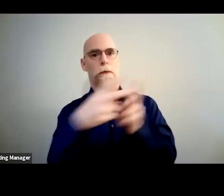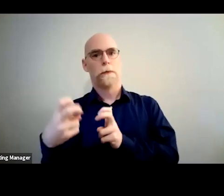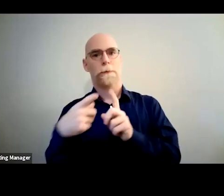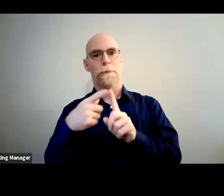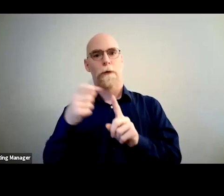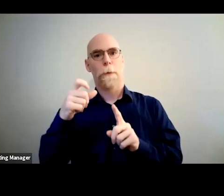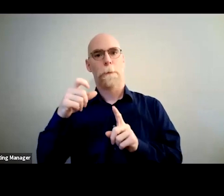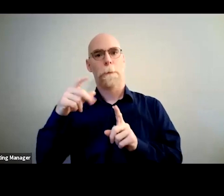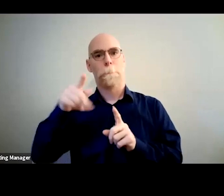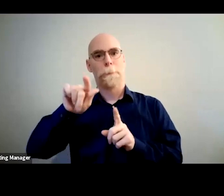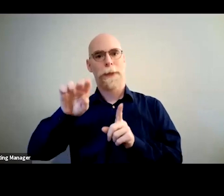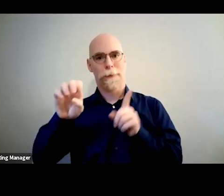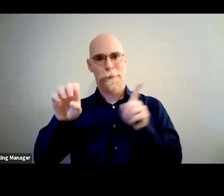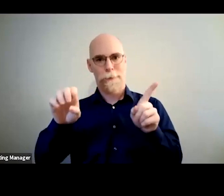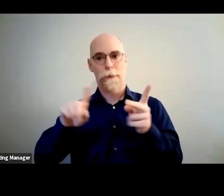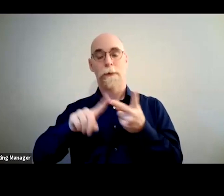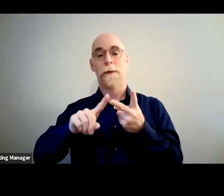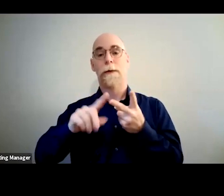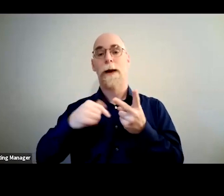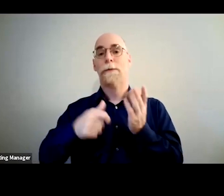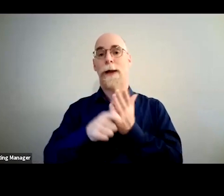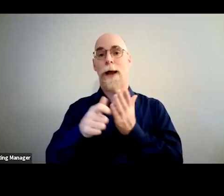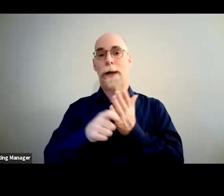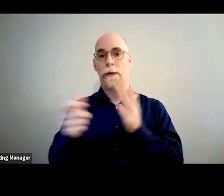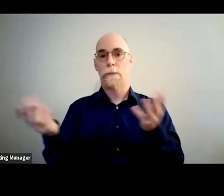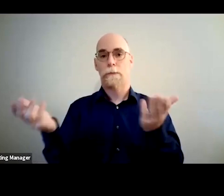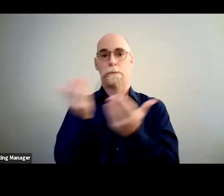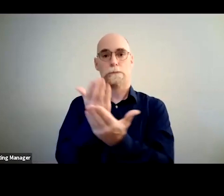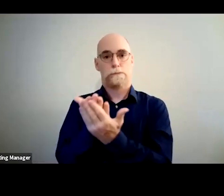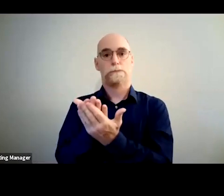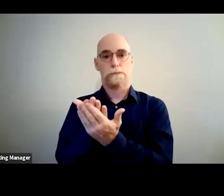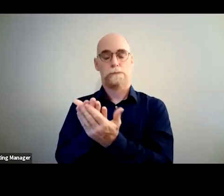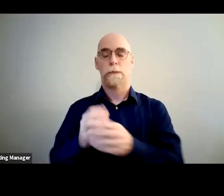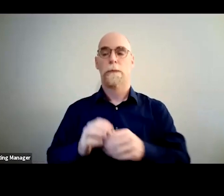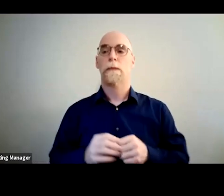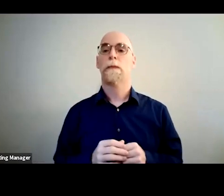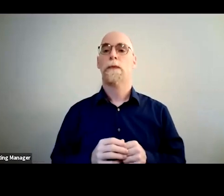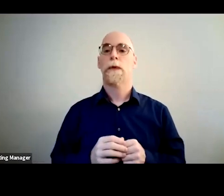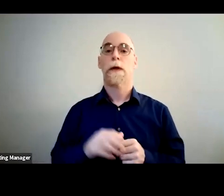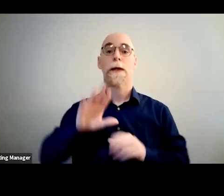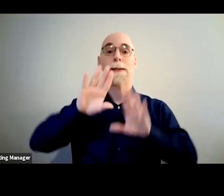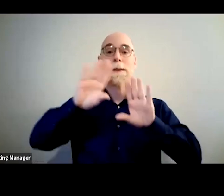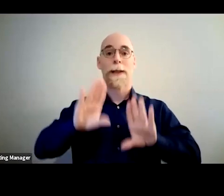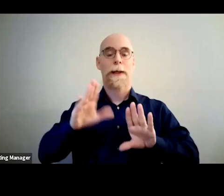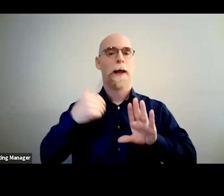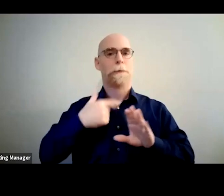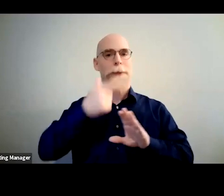We're also hosting a really important conversation in person at The Peale on Sunday, from one to